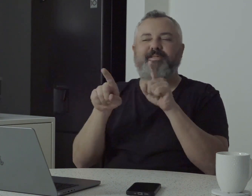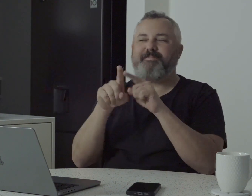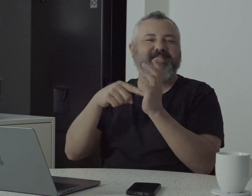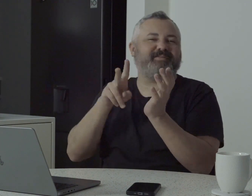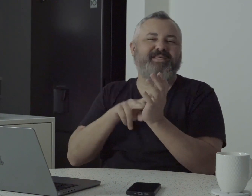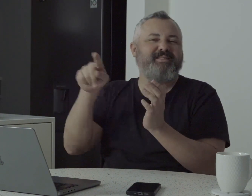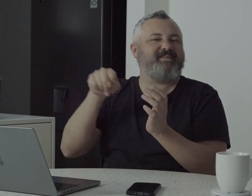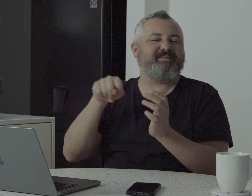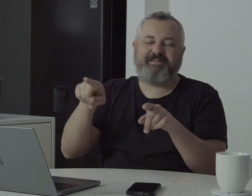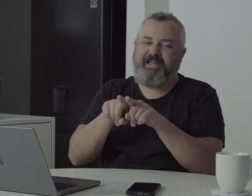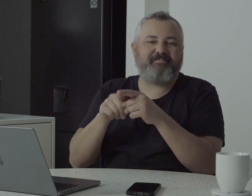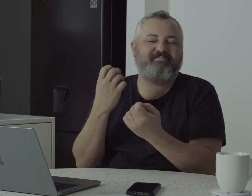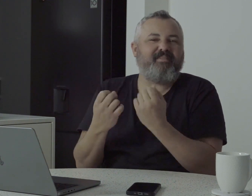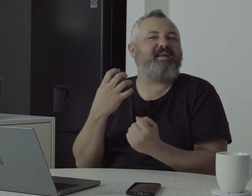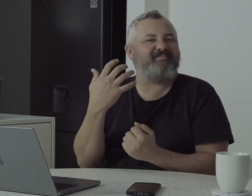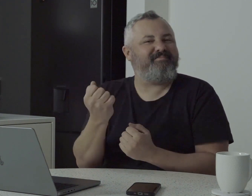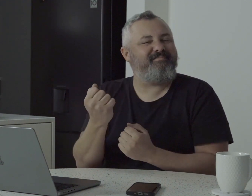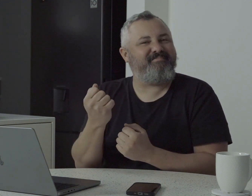much like the free-to-air TV channels that we watch.